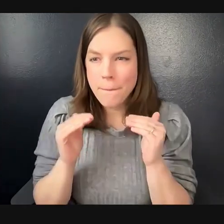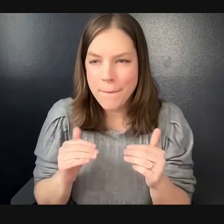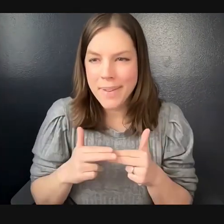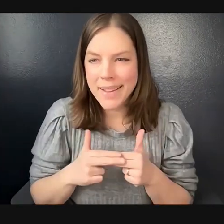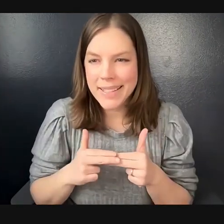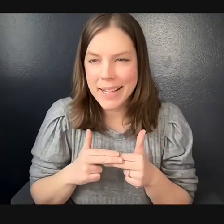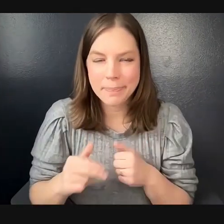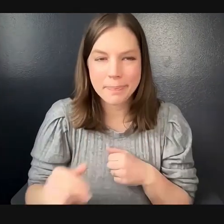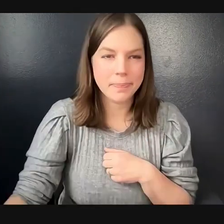Next slide.